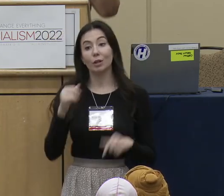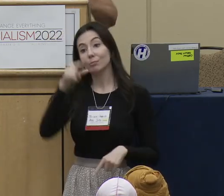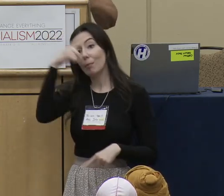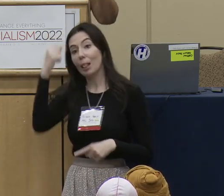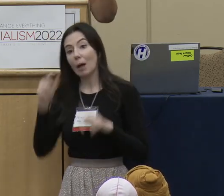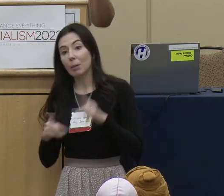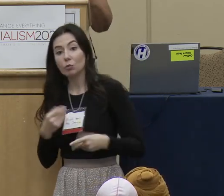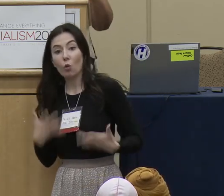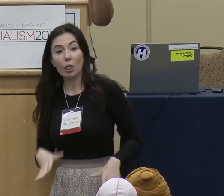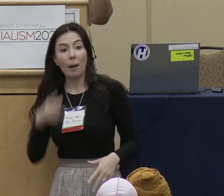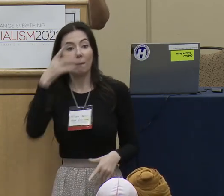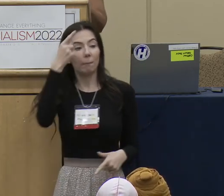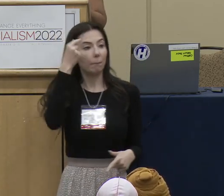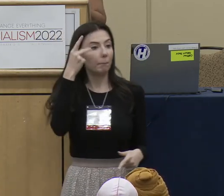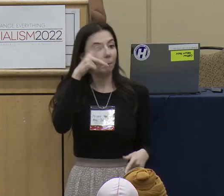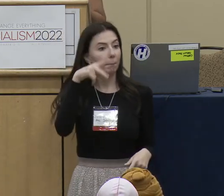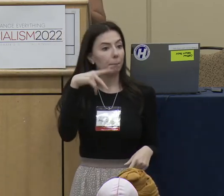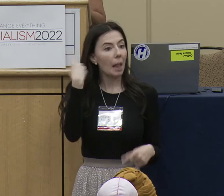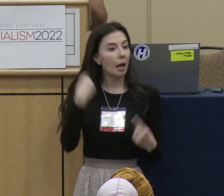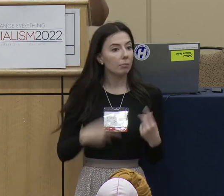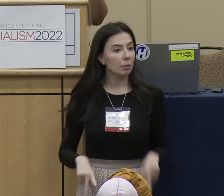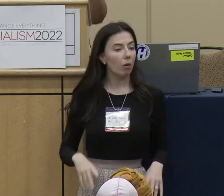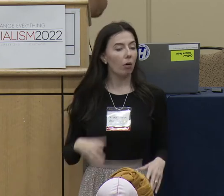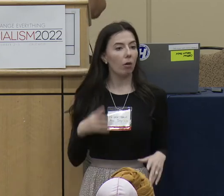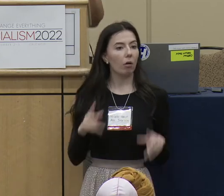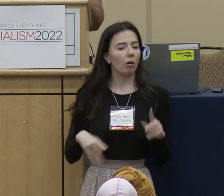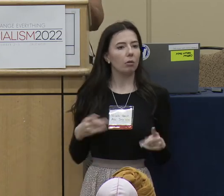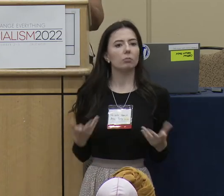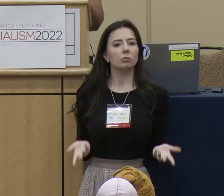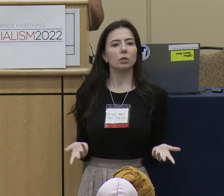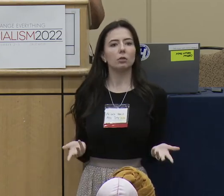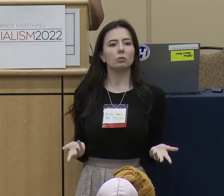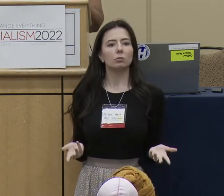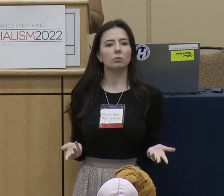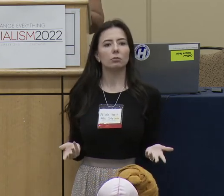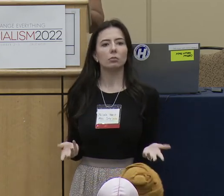white people, white people who don't like Black people. It's